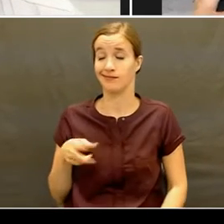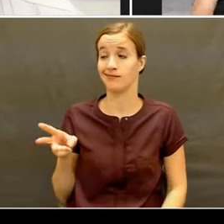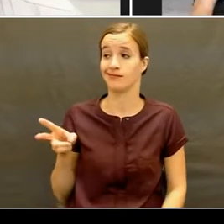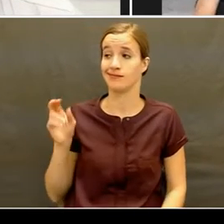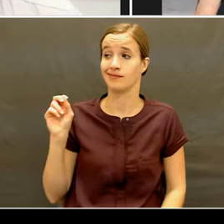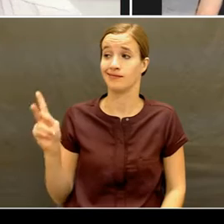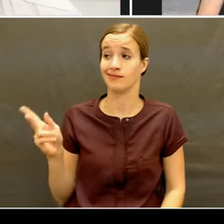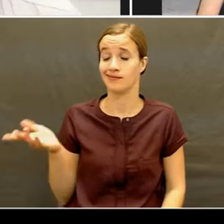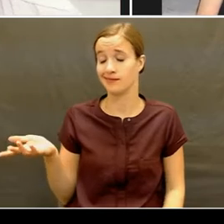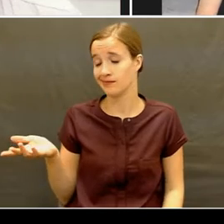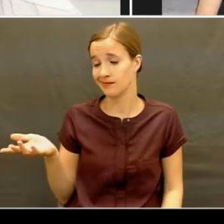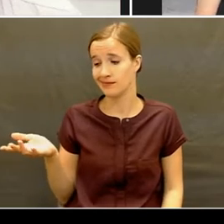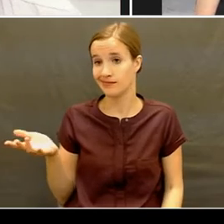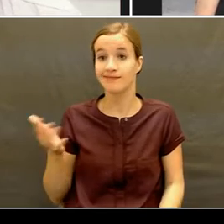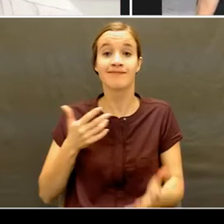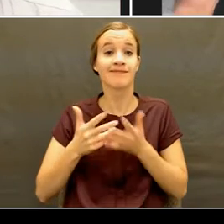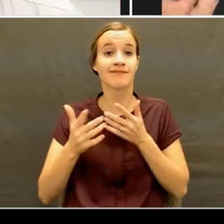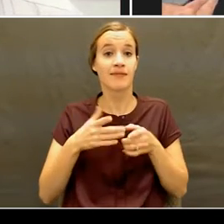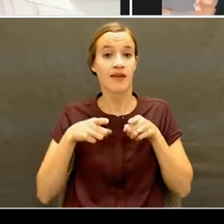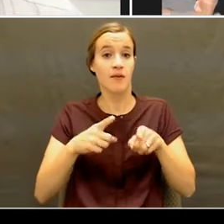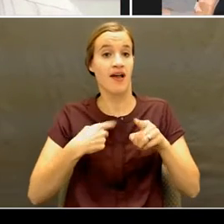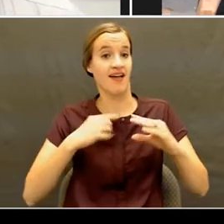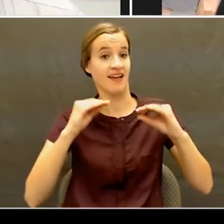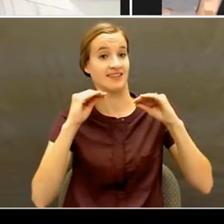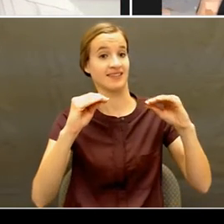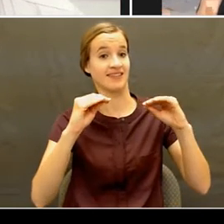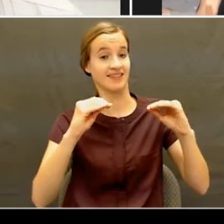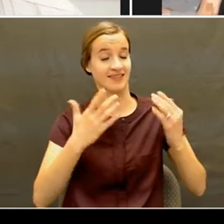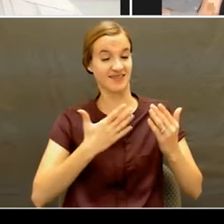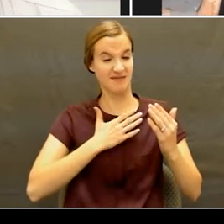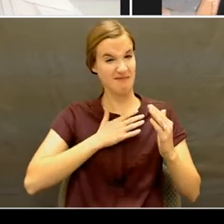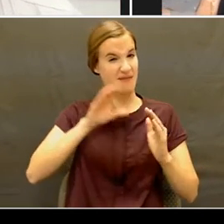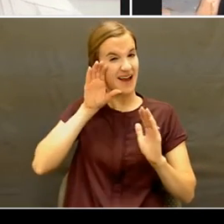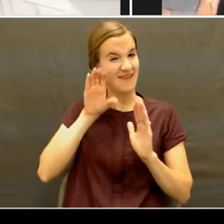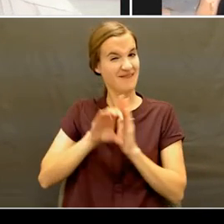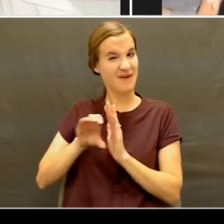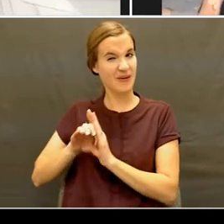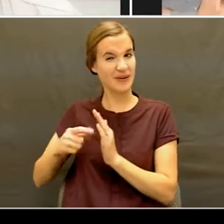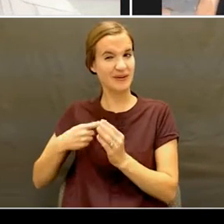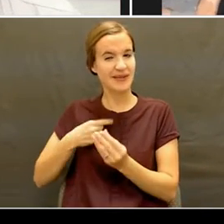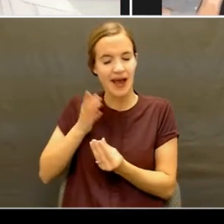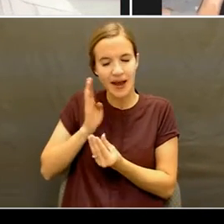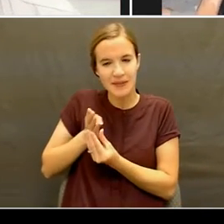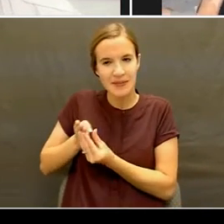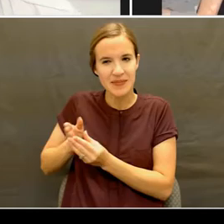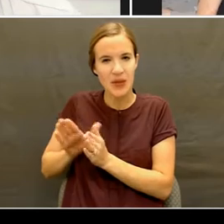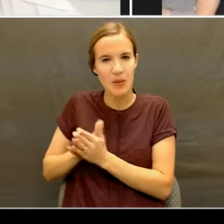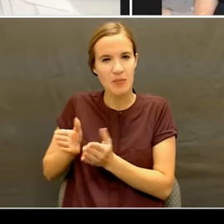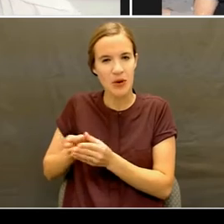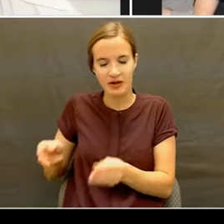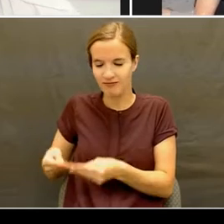photos. And, these just big pictures so I could just, you know. And we came back from the